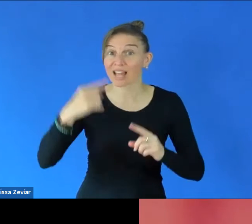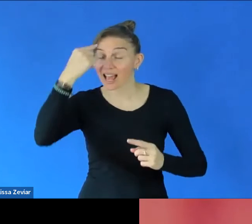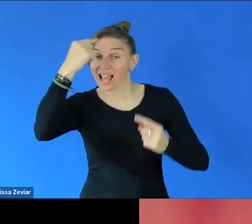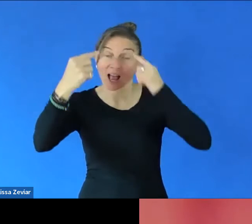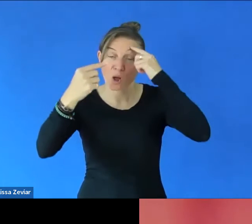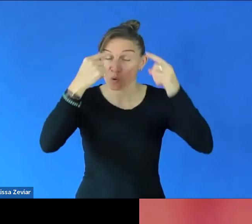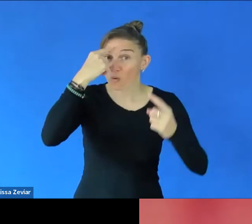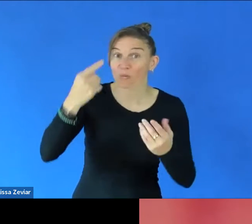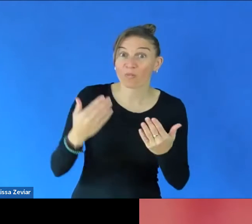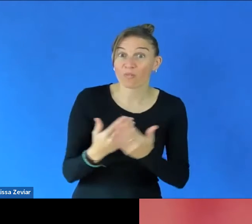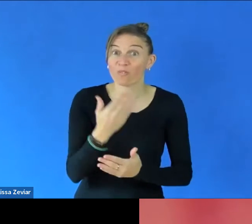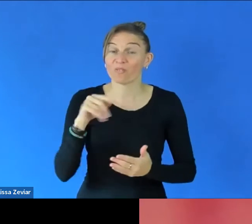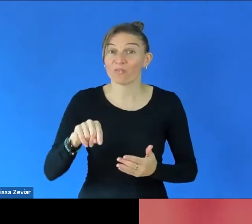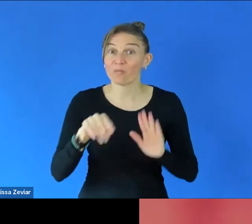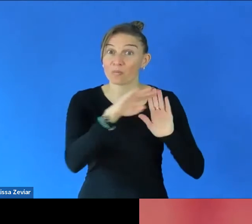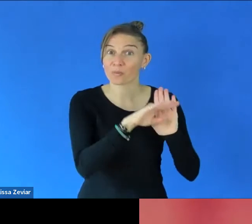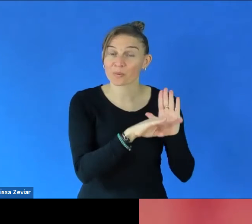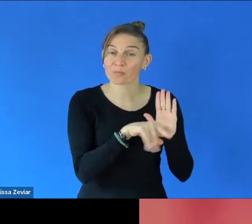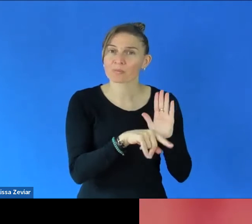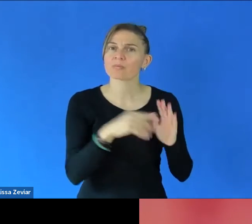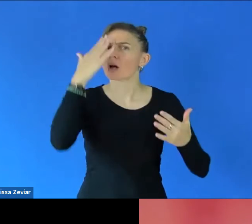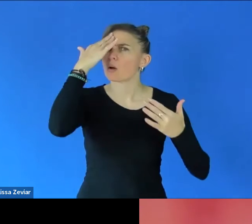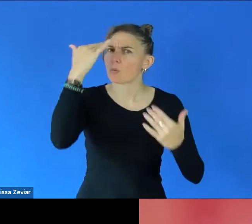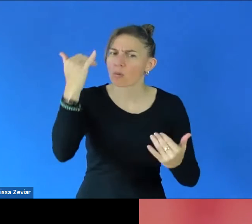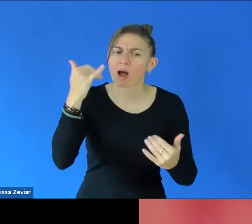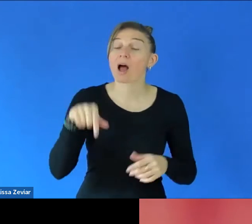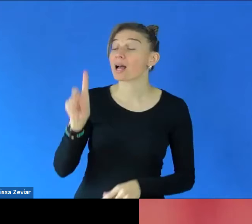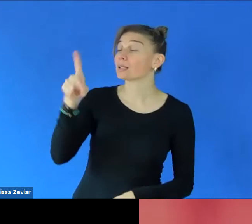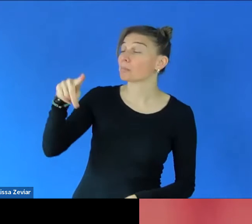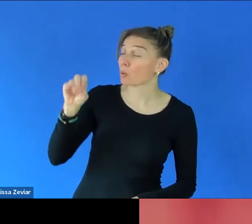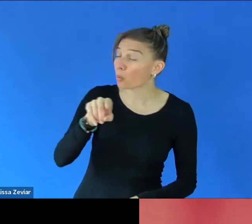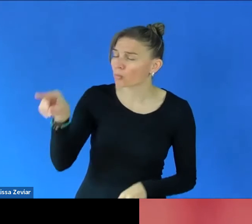Because this programme involved the DPOs for the solution